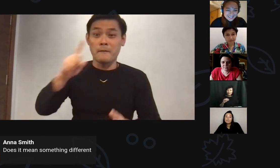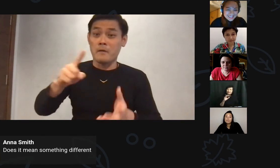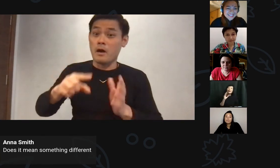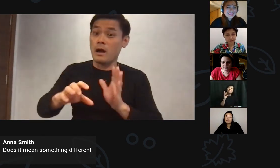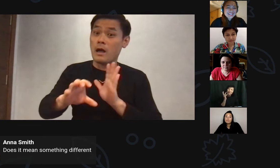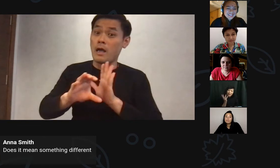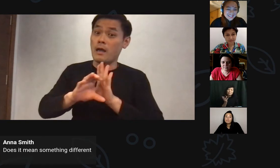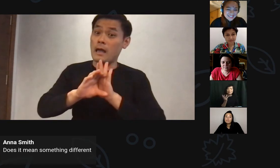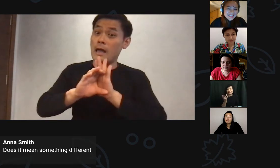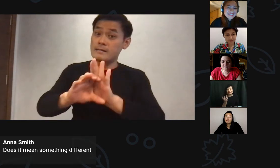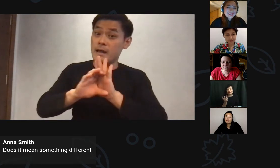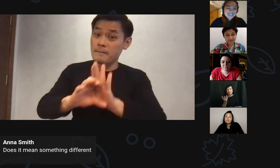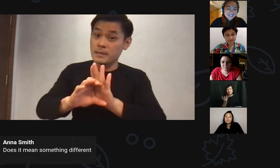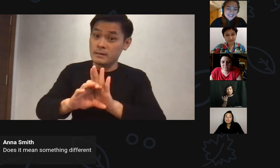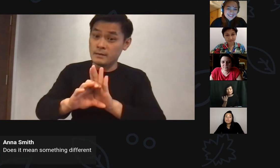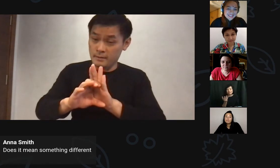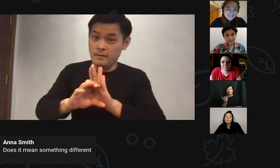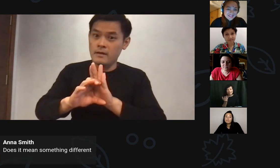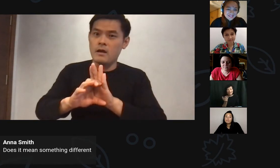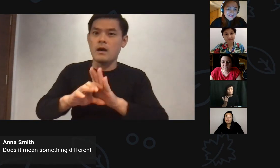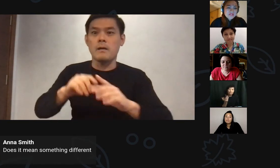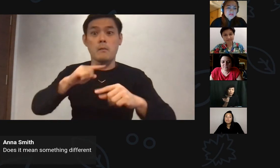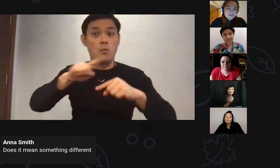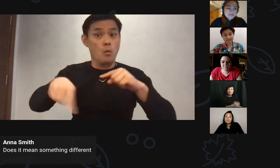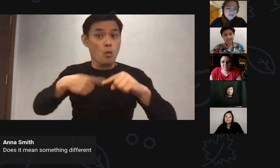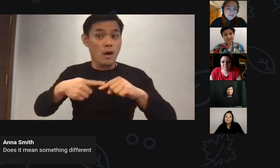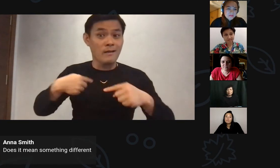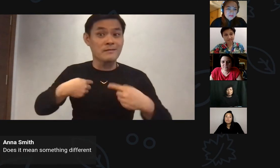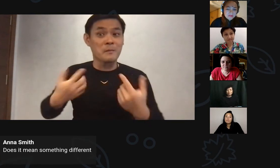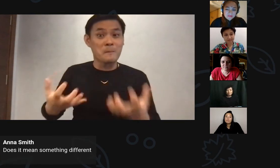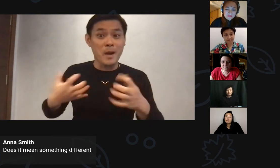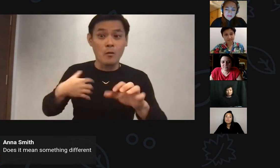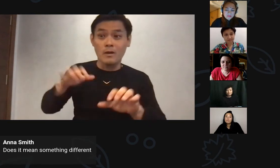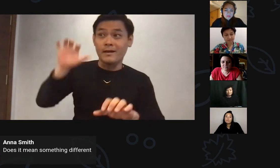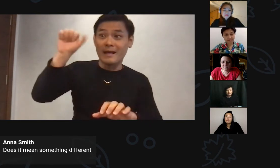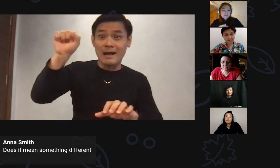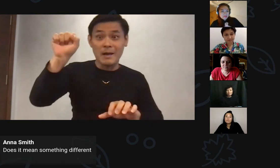there maybe some changes. For example,